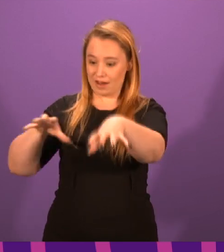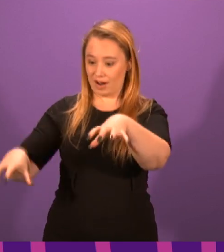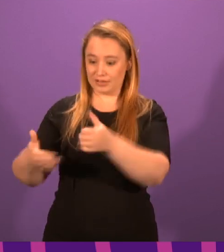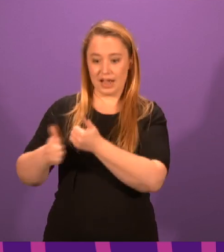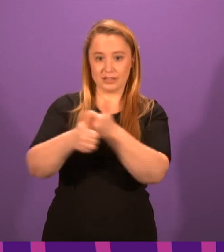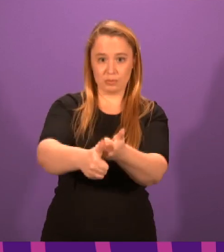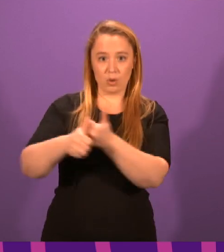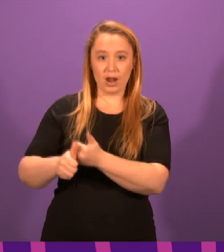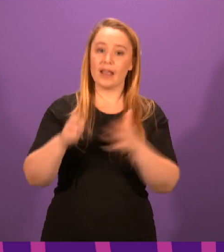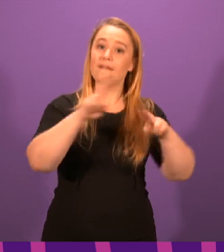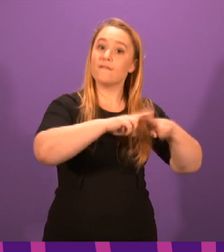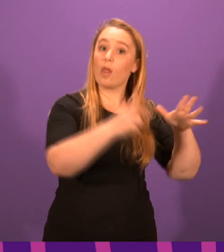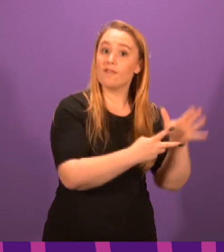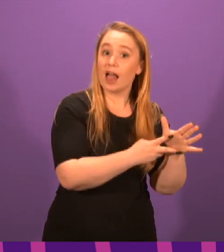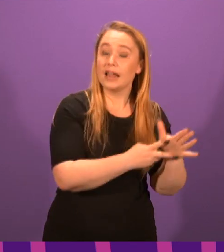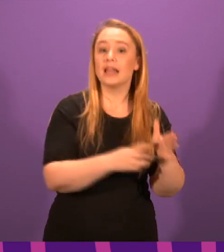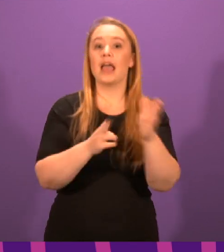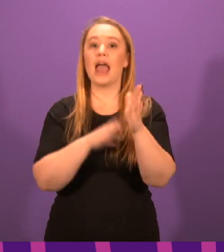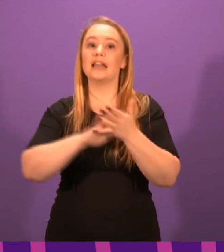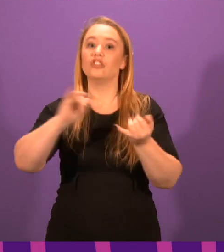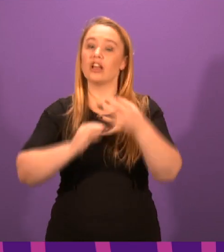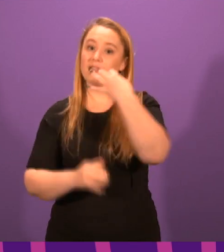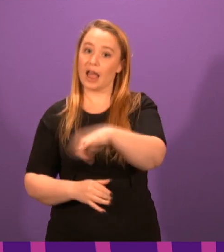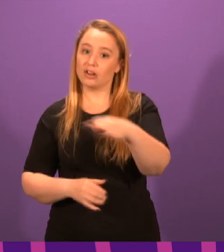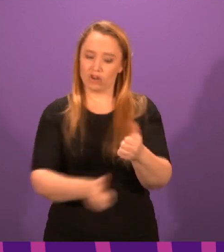between NHS Forth Valley and NHS Lanarkshire, which, as I am sure members will appreciate,